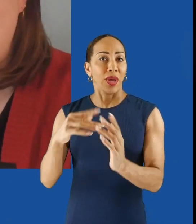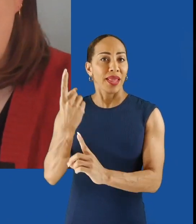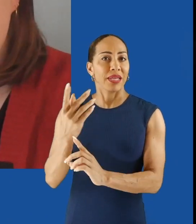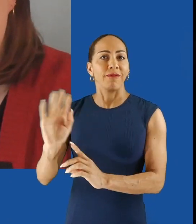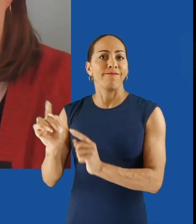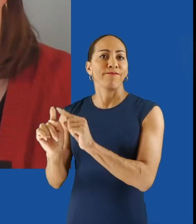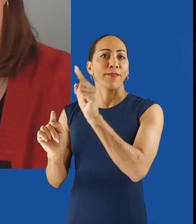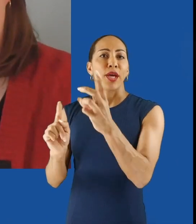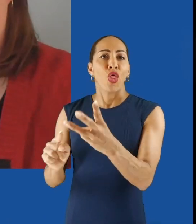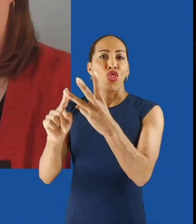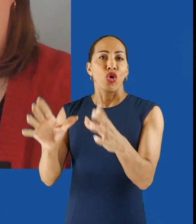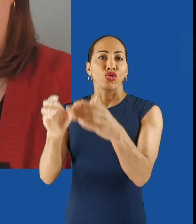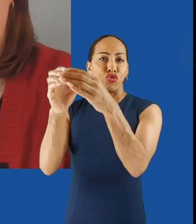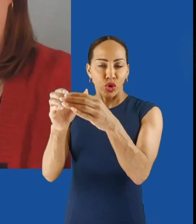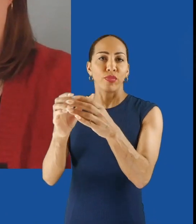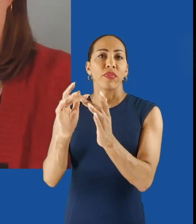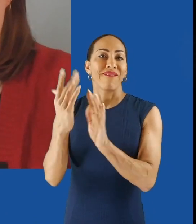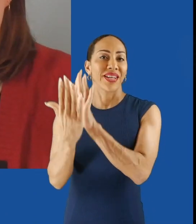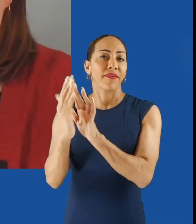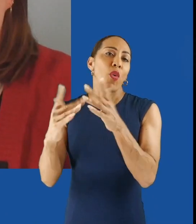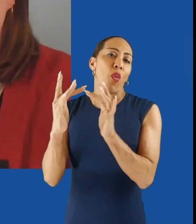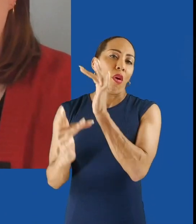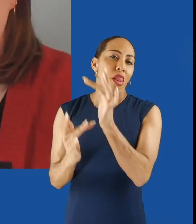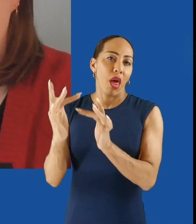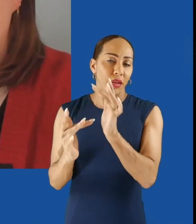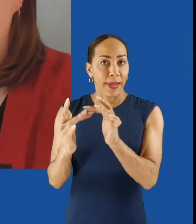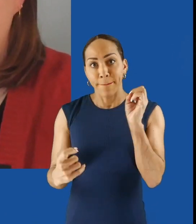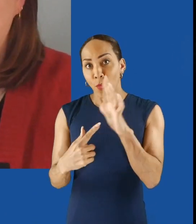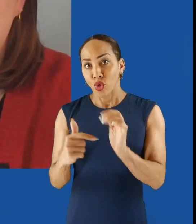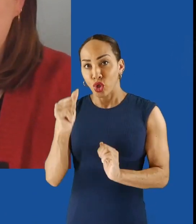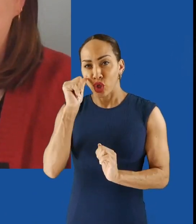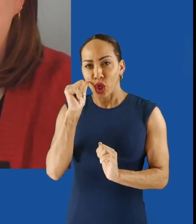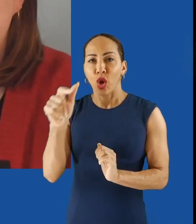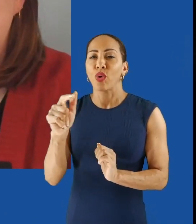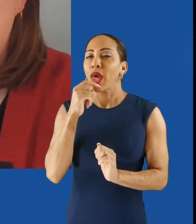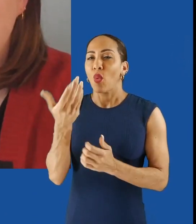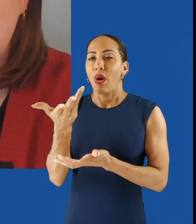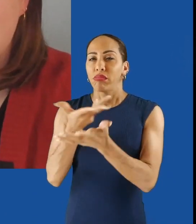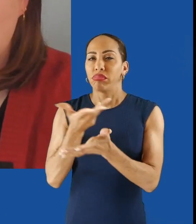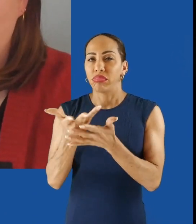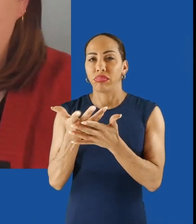either face-to-face or online. It's important to know that these assessments now discuss equipment,